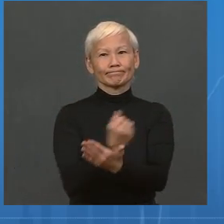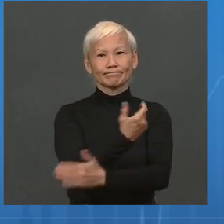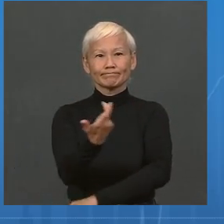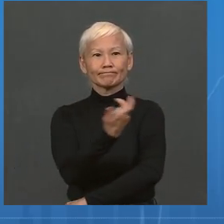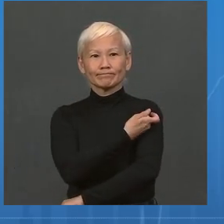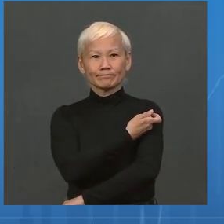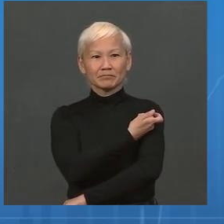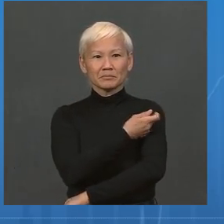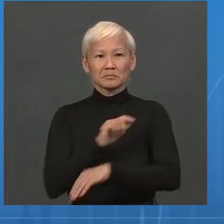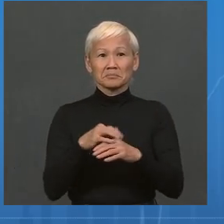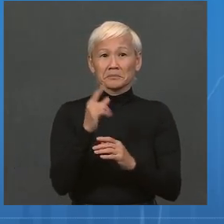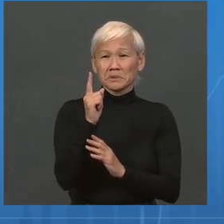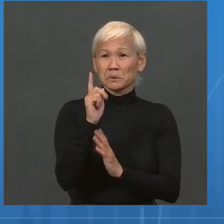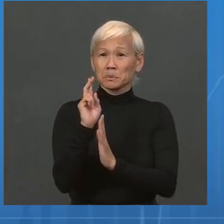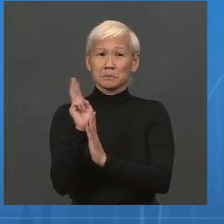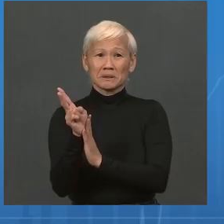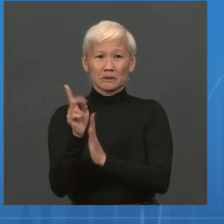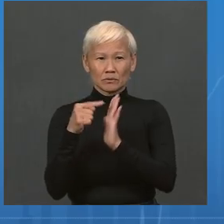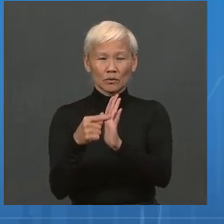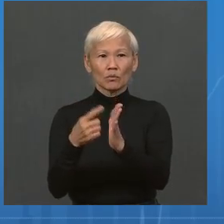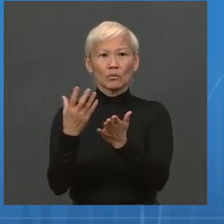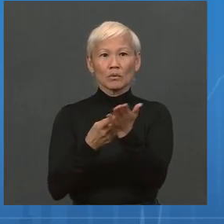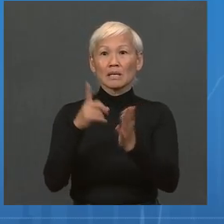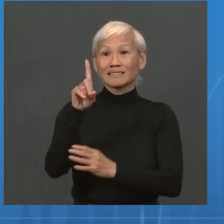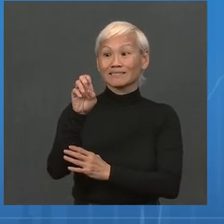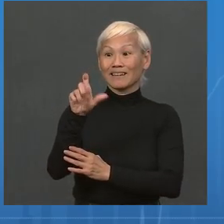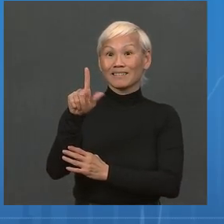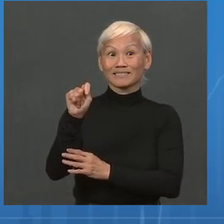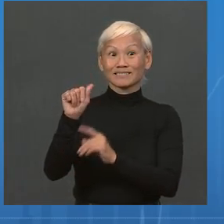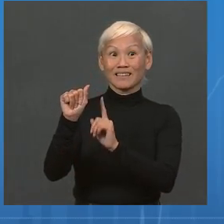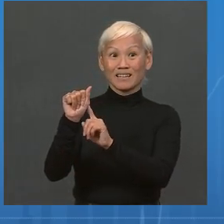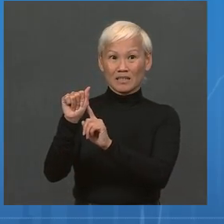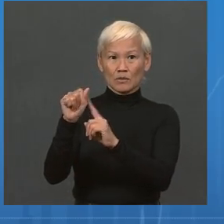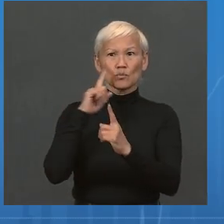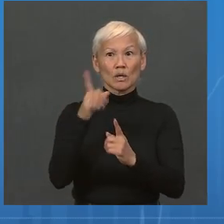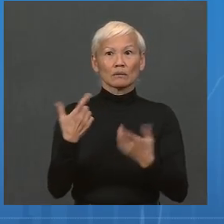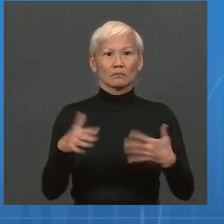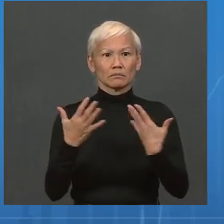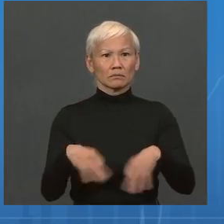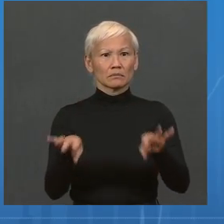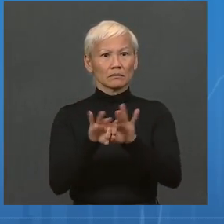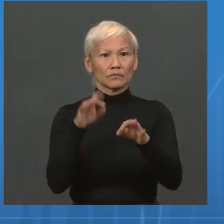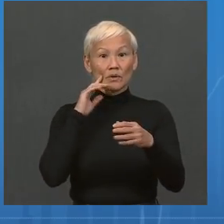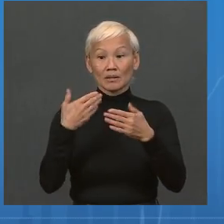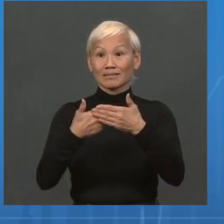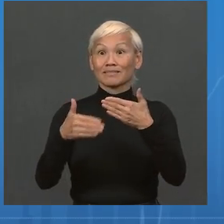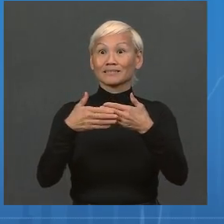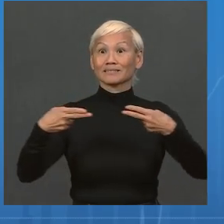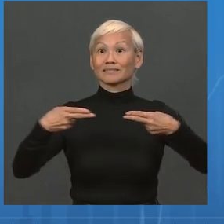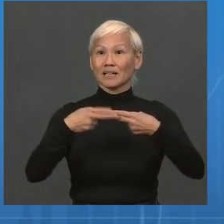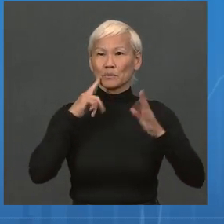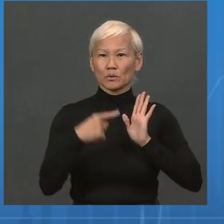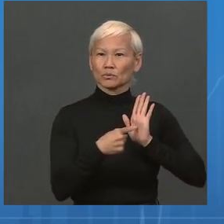showing you the data why this is so. Can I have the next slide, please? Let's take a look at the cumulative burden